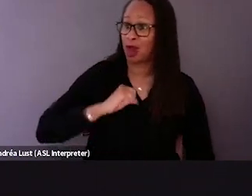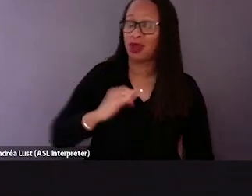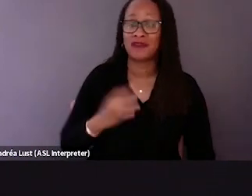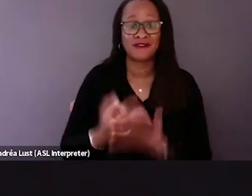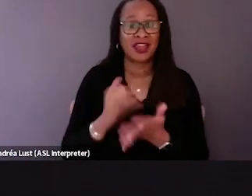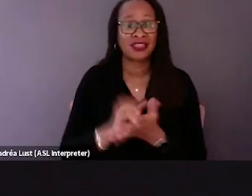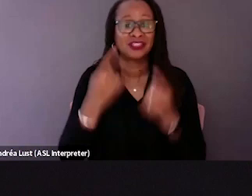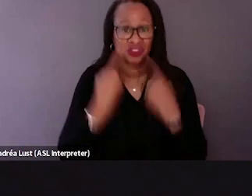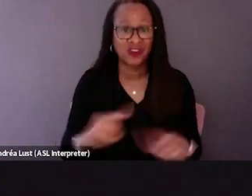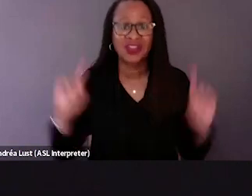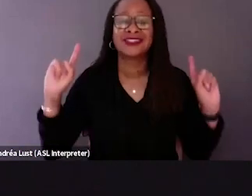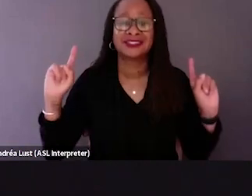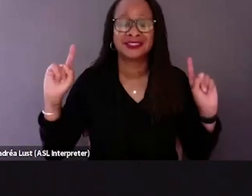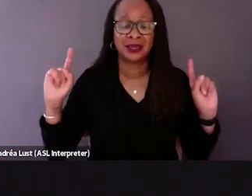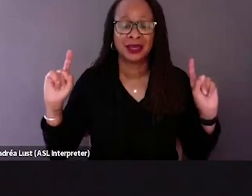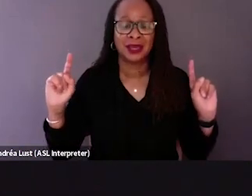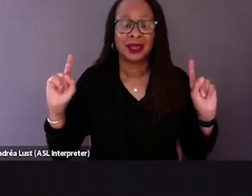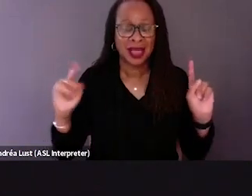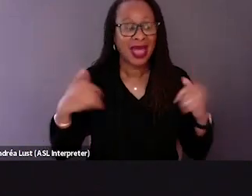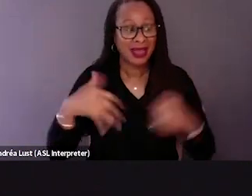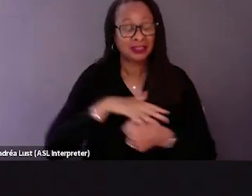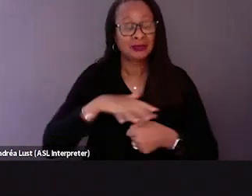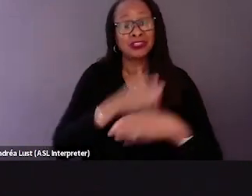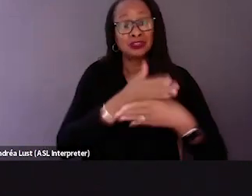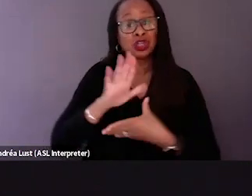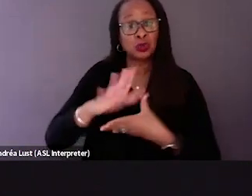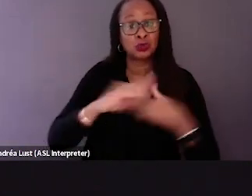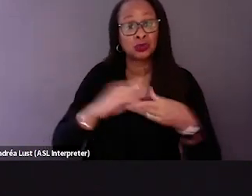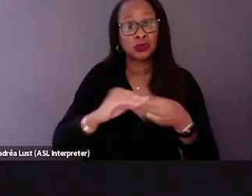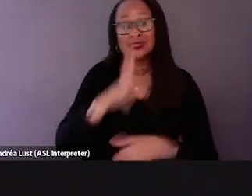that she finally had a space to tell her story and speak her truth.